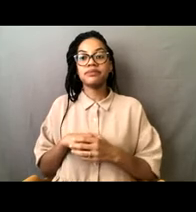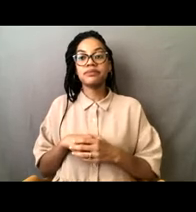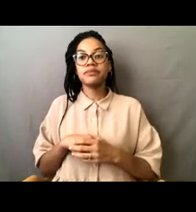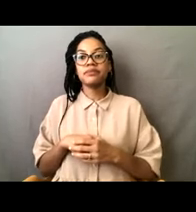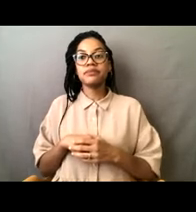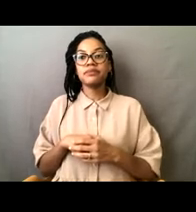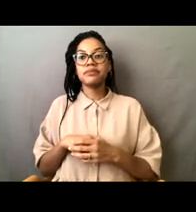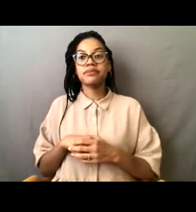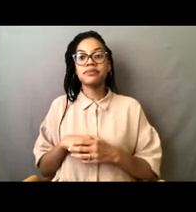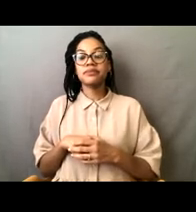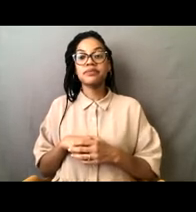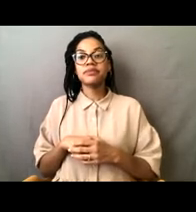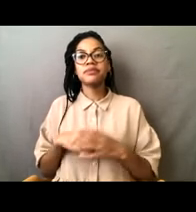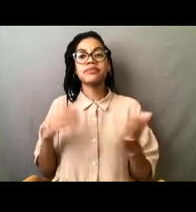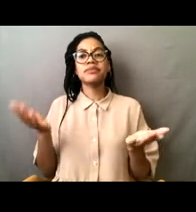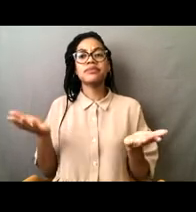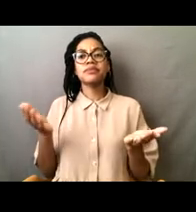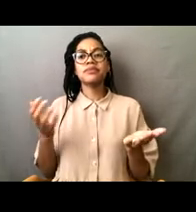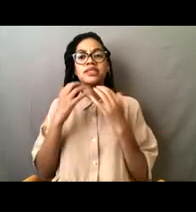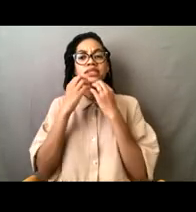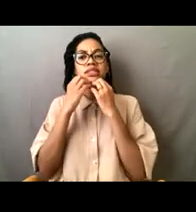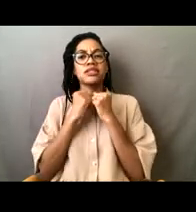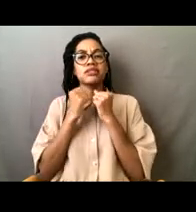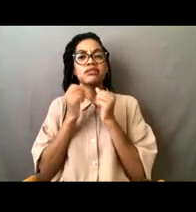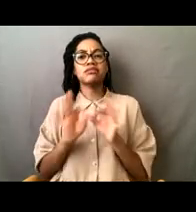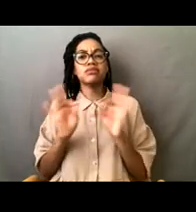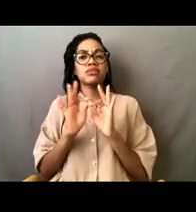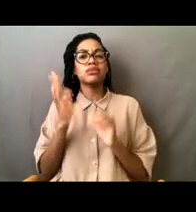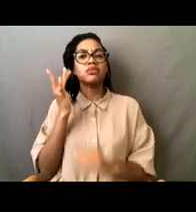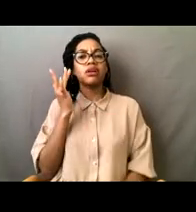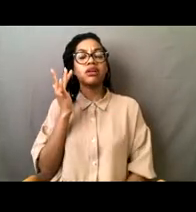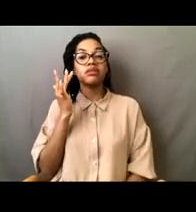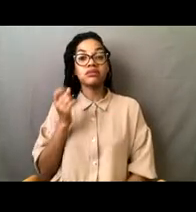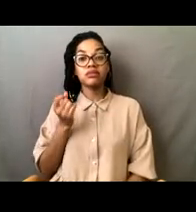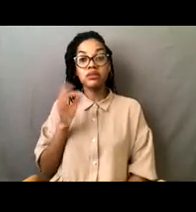So, why do we care? Well, these freshwater fish have to have certain adaptations,